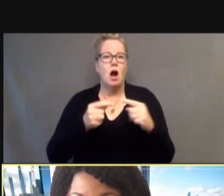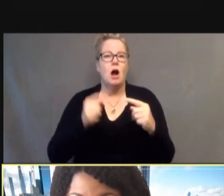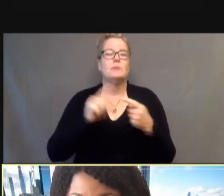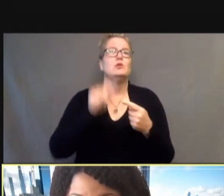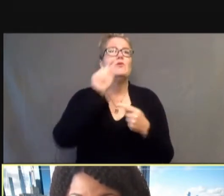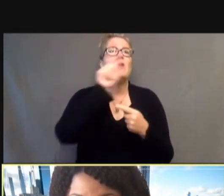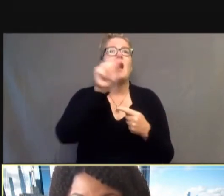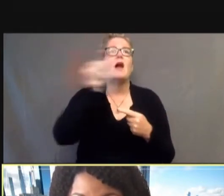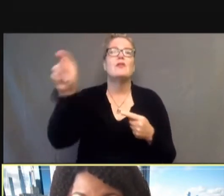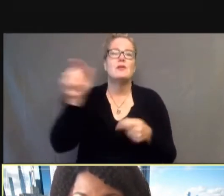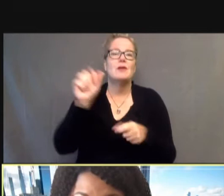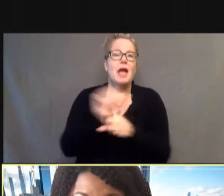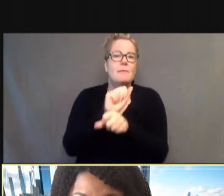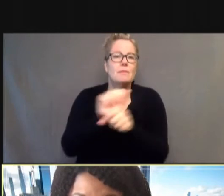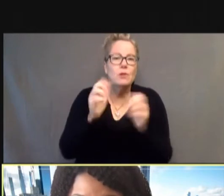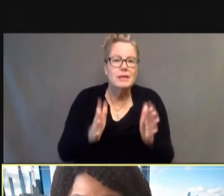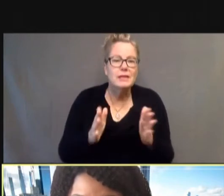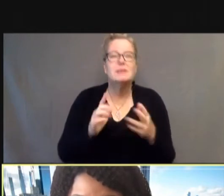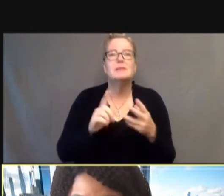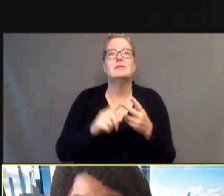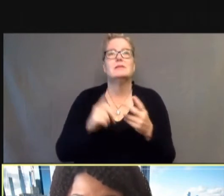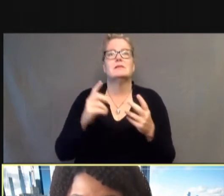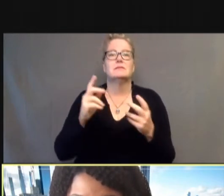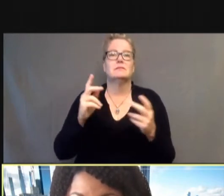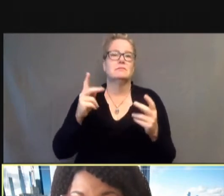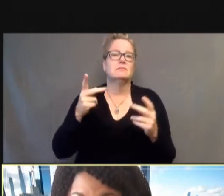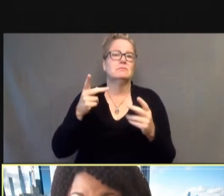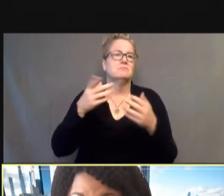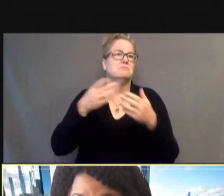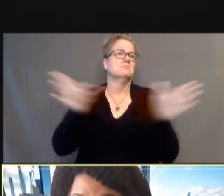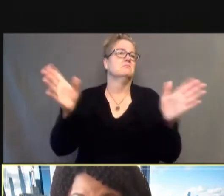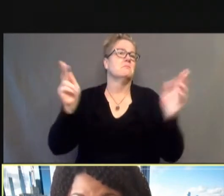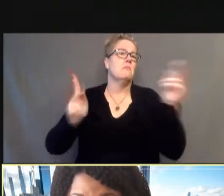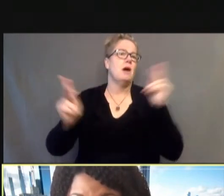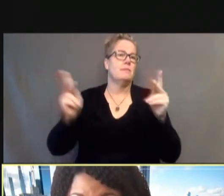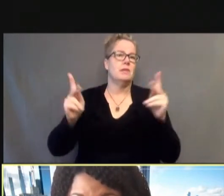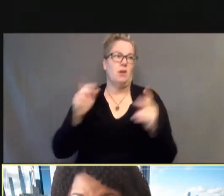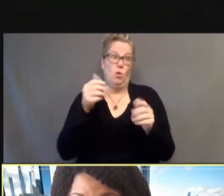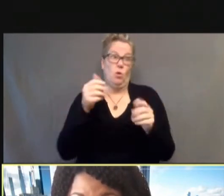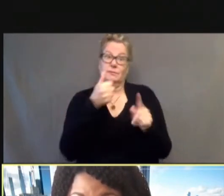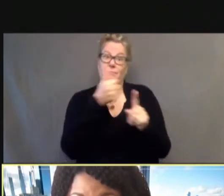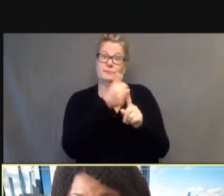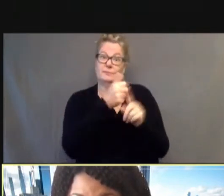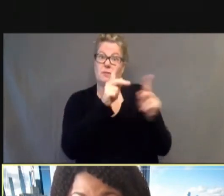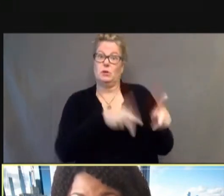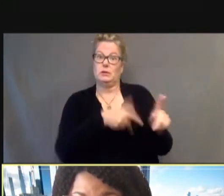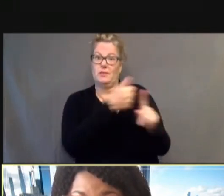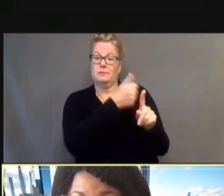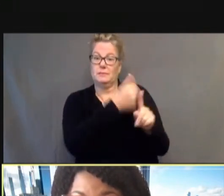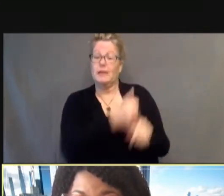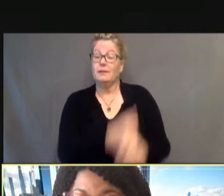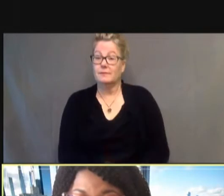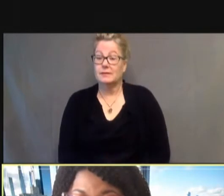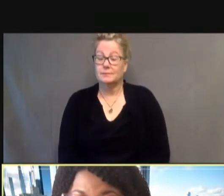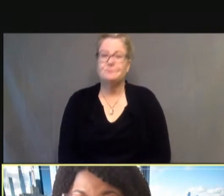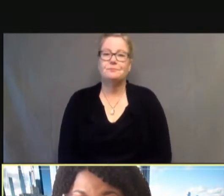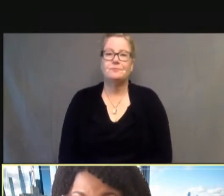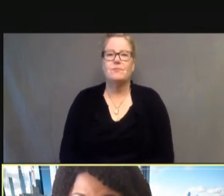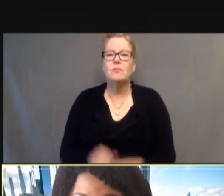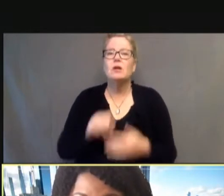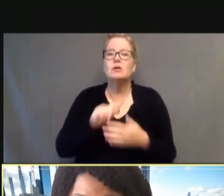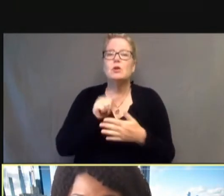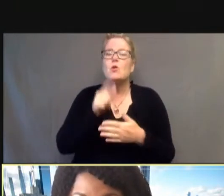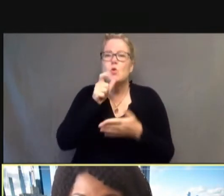harm to the public or harm to the individual themselves. So now that we've covered that